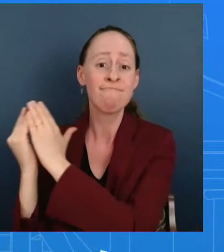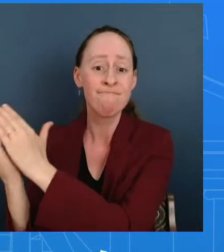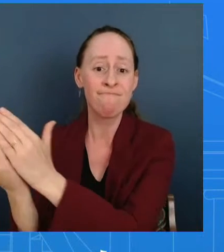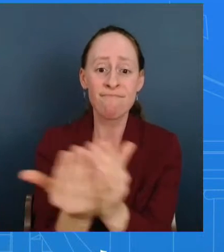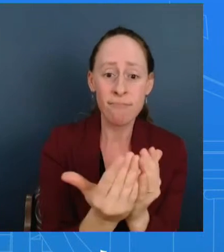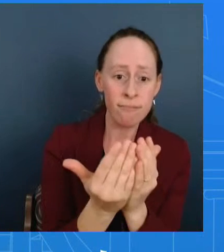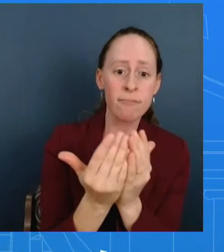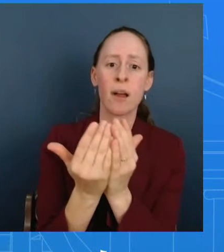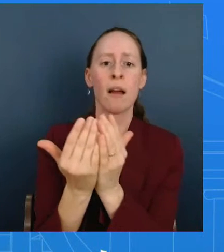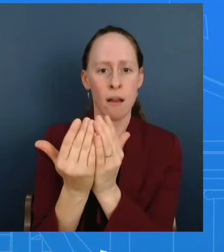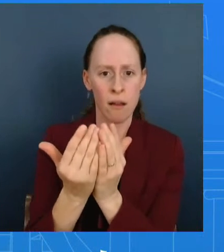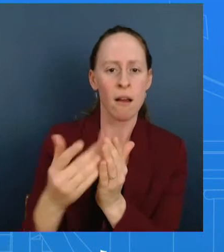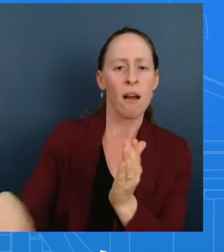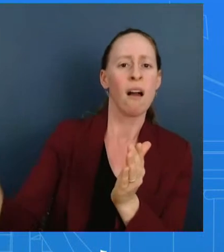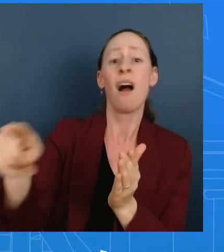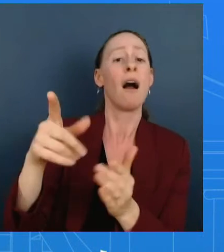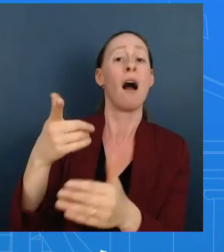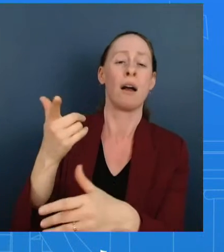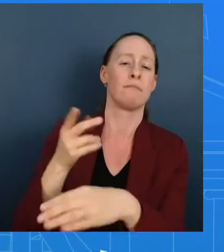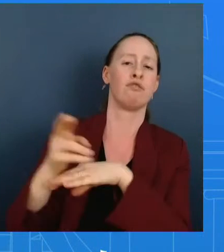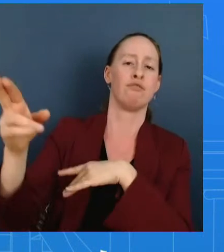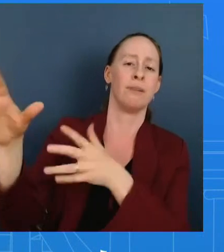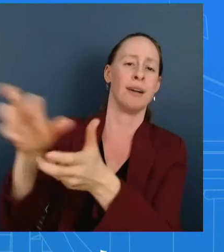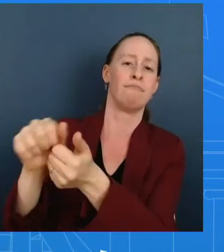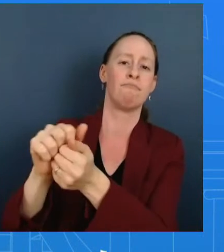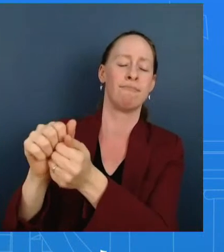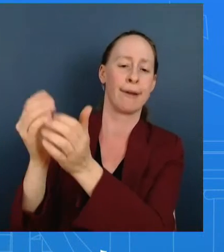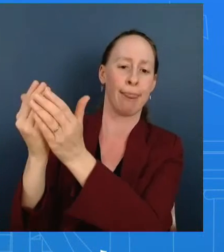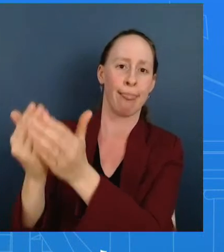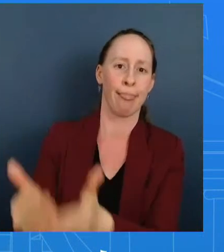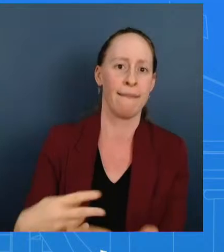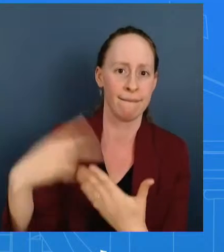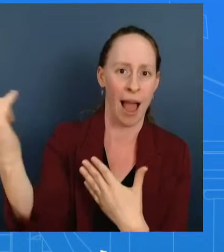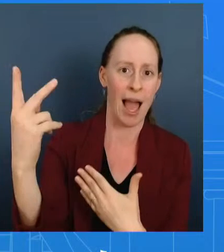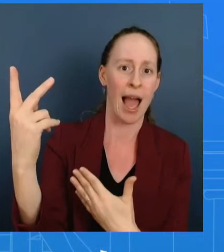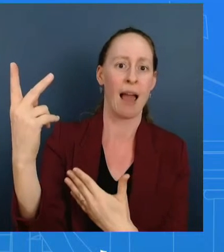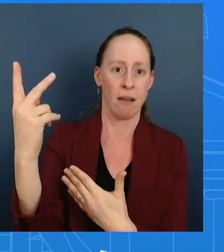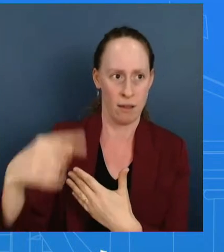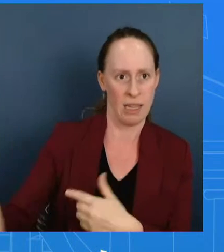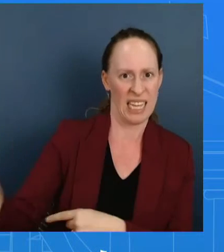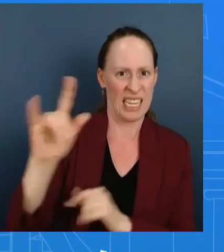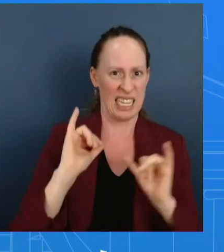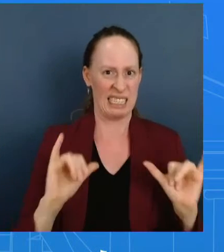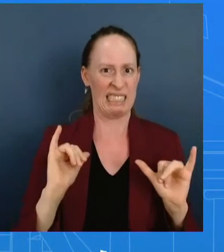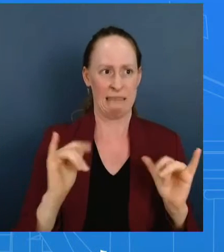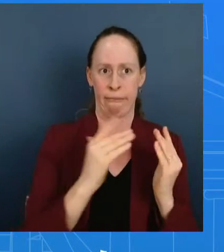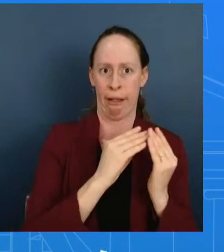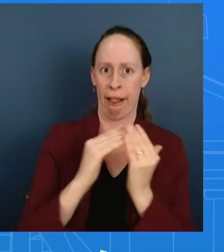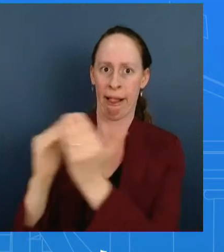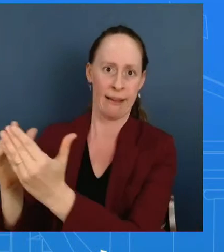Black Sea fleet has now fled Crimea in response. While it has been heartening to see Ukraine hold on in this critical period,